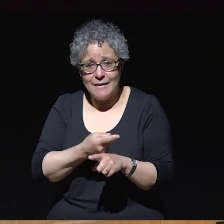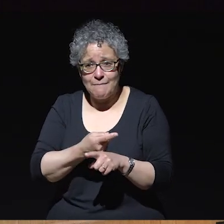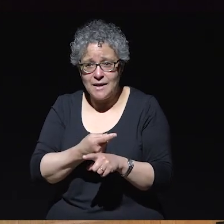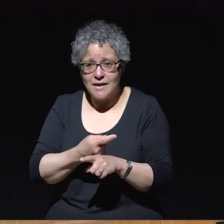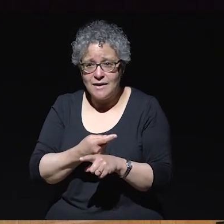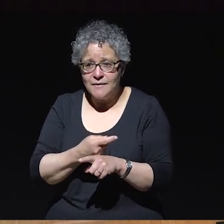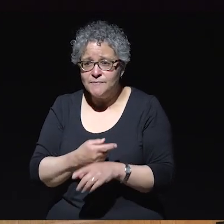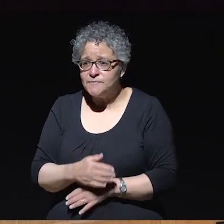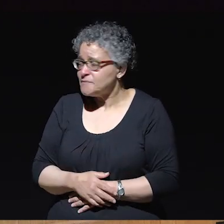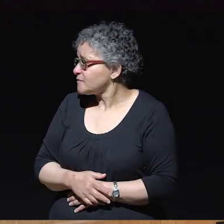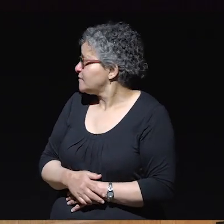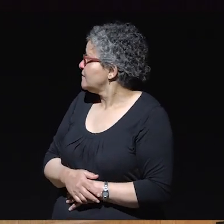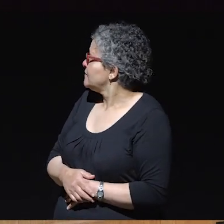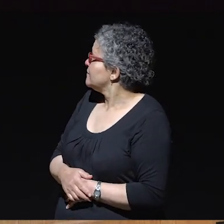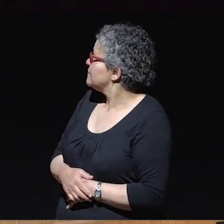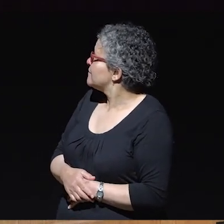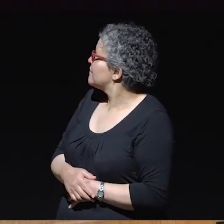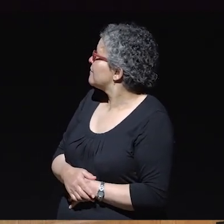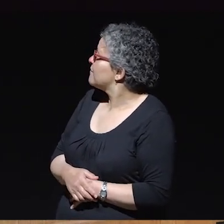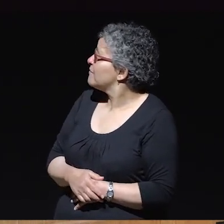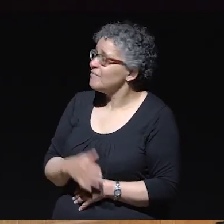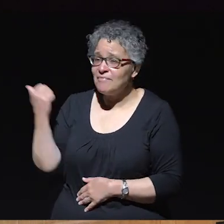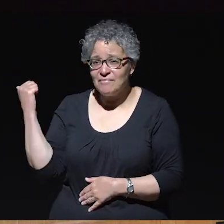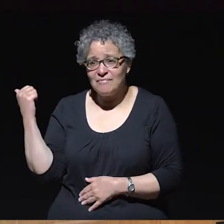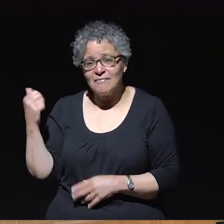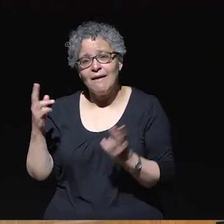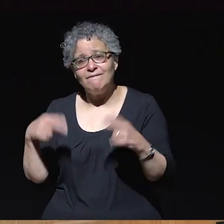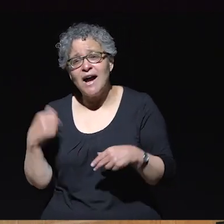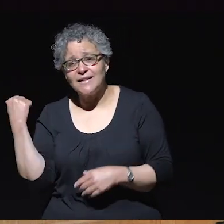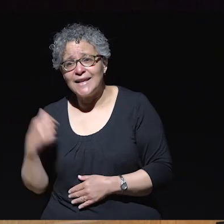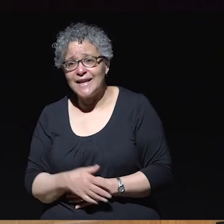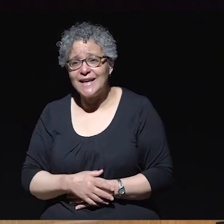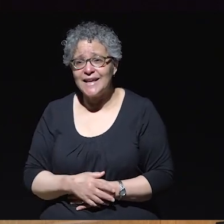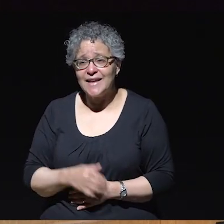So, my last slide... I mean, I had my birthday on Sunday